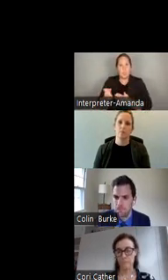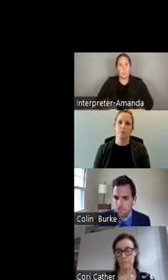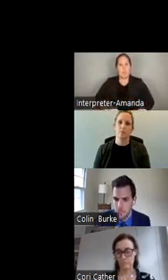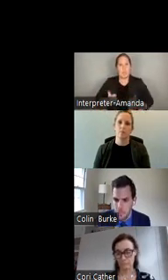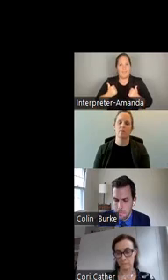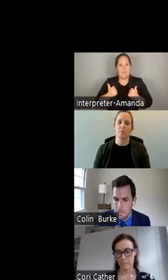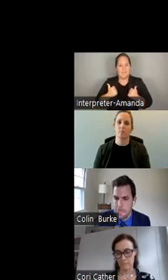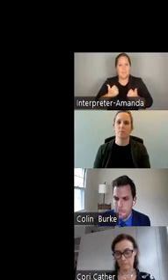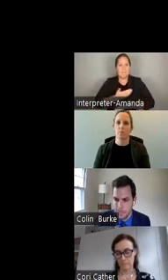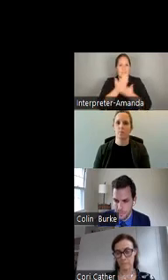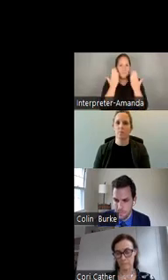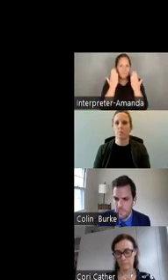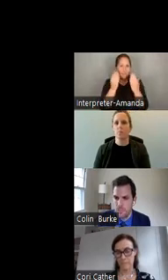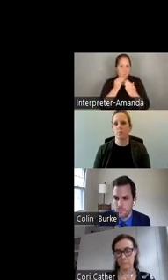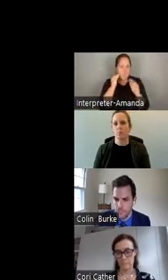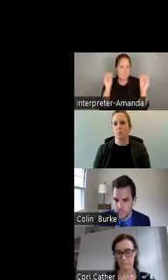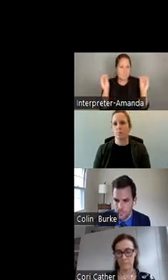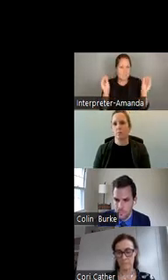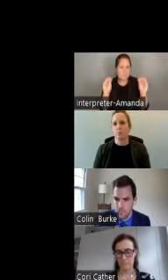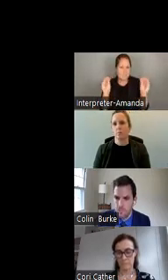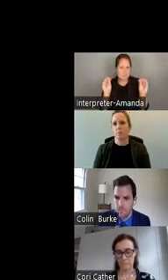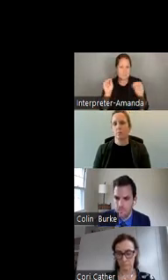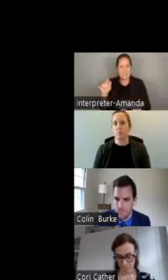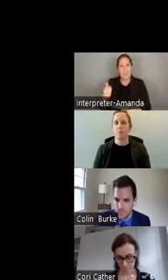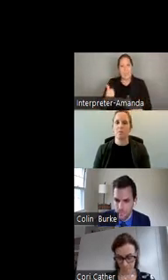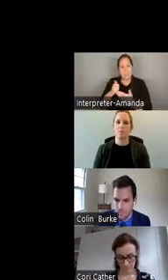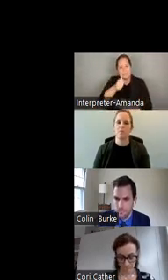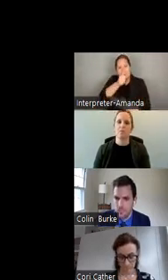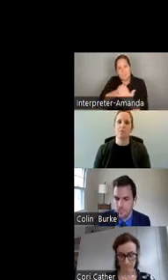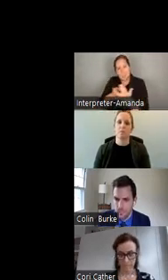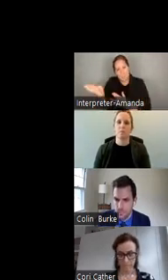not turned to substances during that time and so you know the long-term effects of trauma include